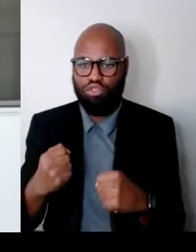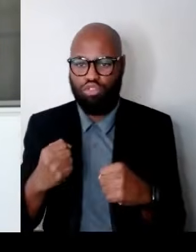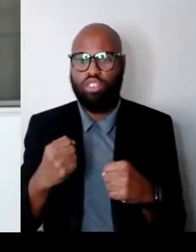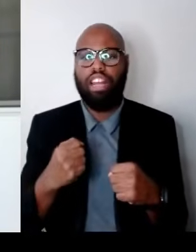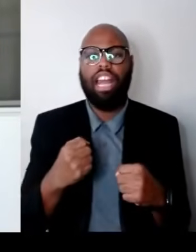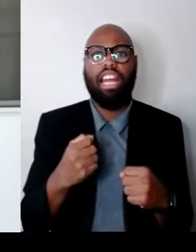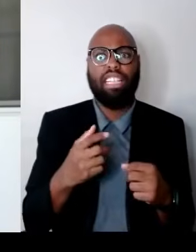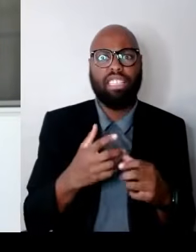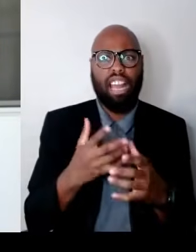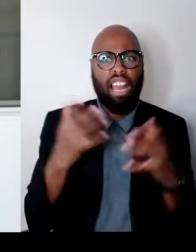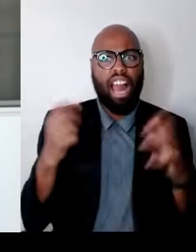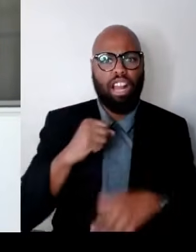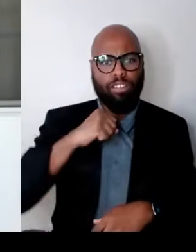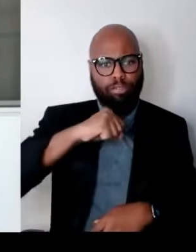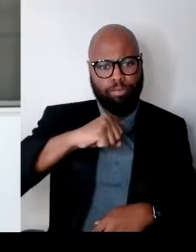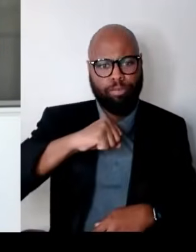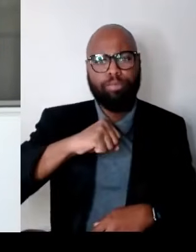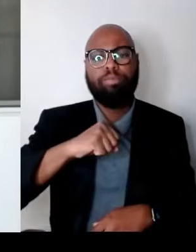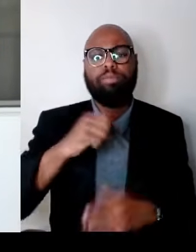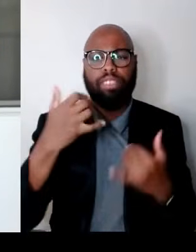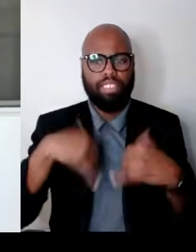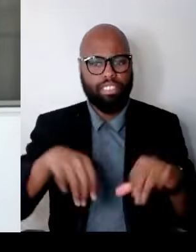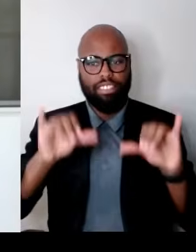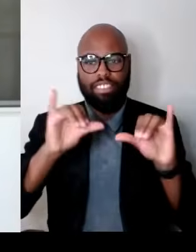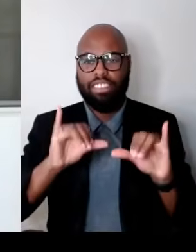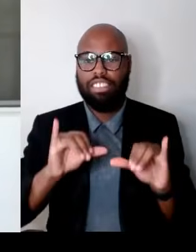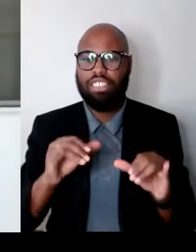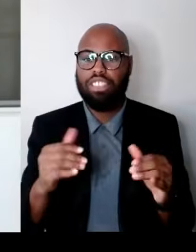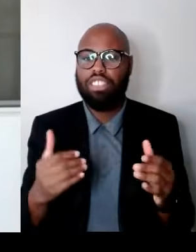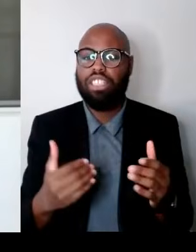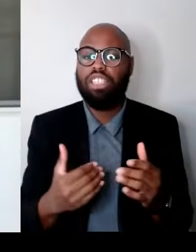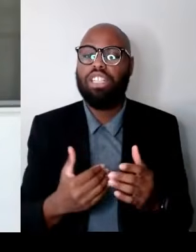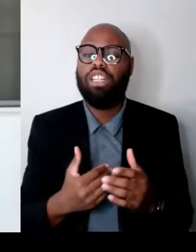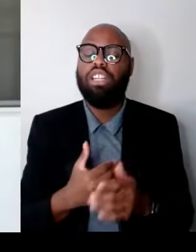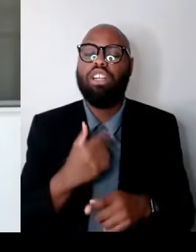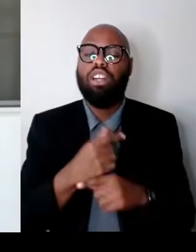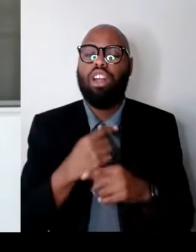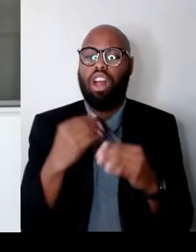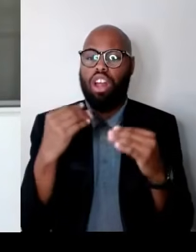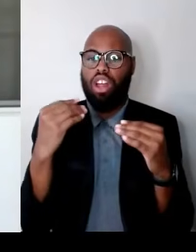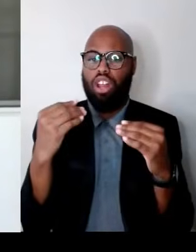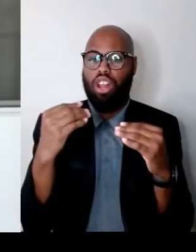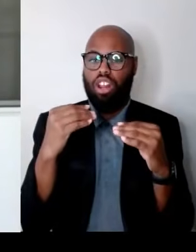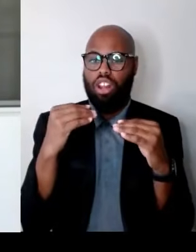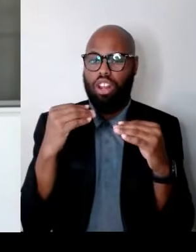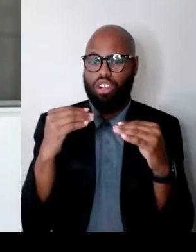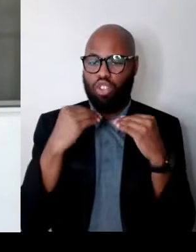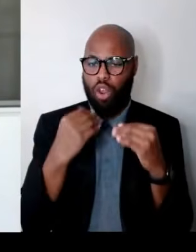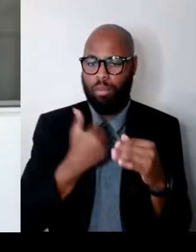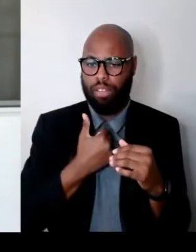of the new guard of activists like myself who say that, "This is our place too.